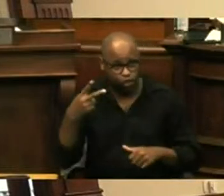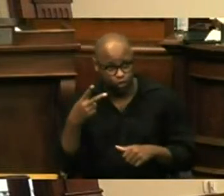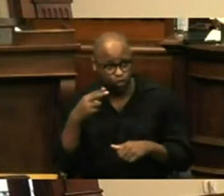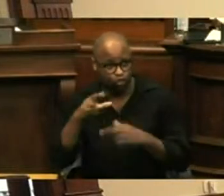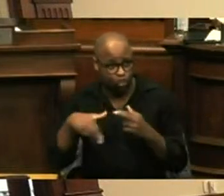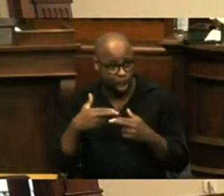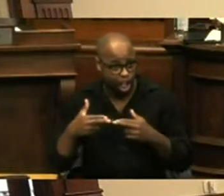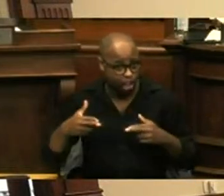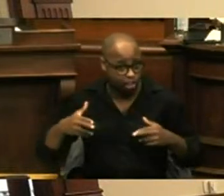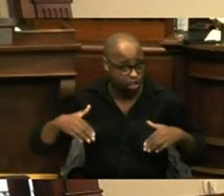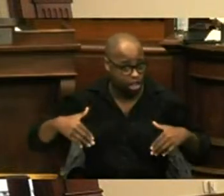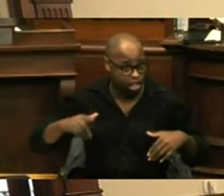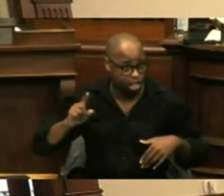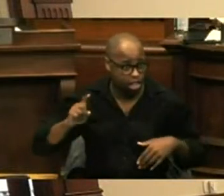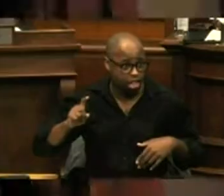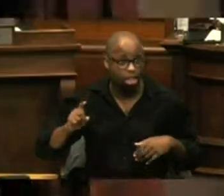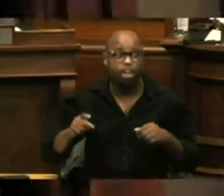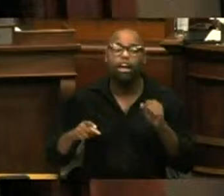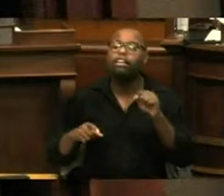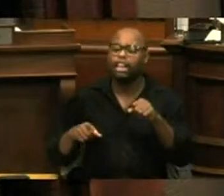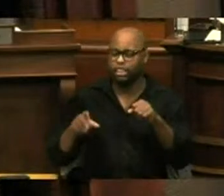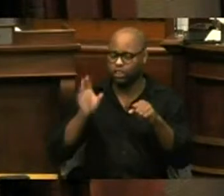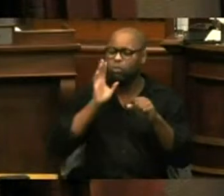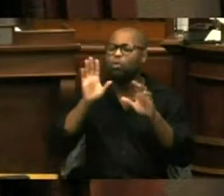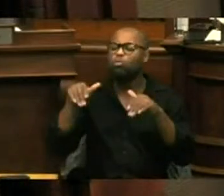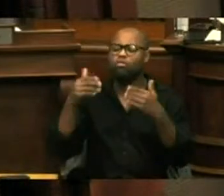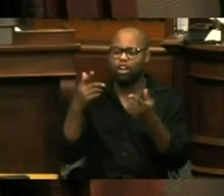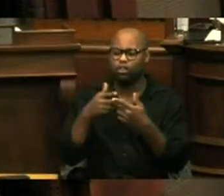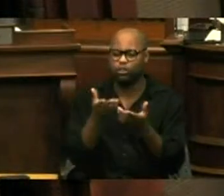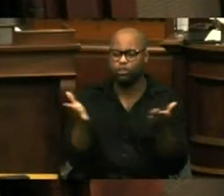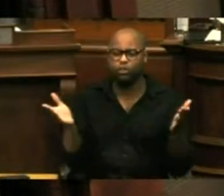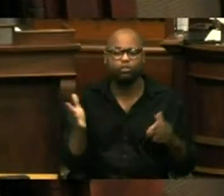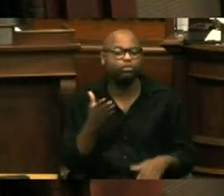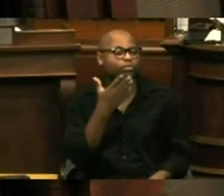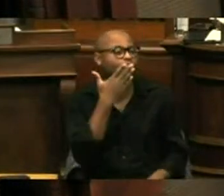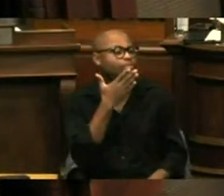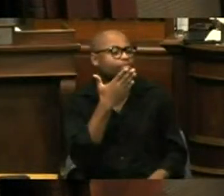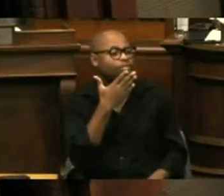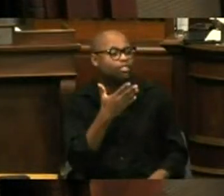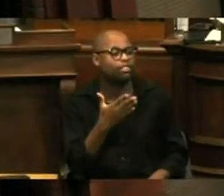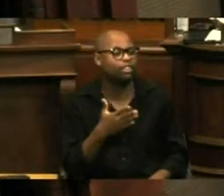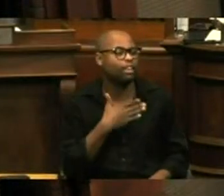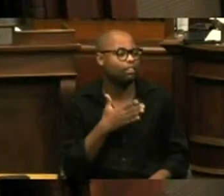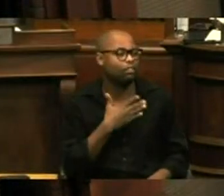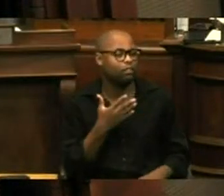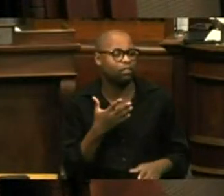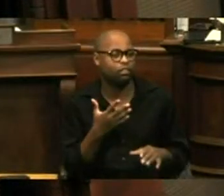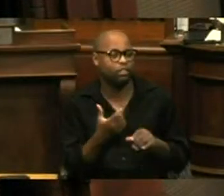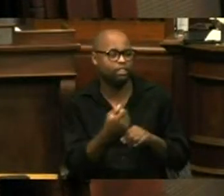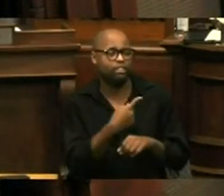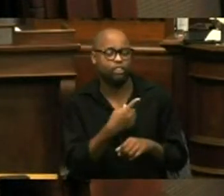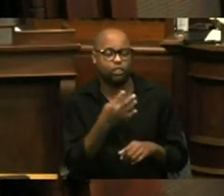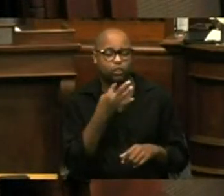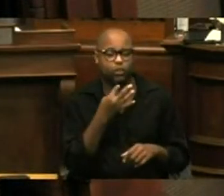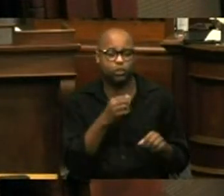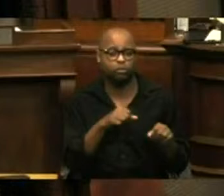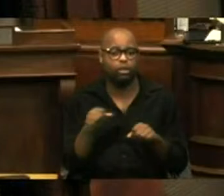accomplished with the first two rounds of this yet? Yes. We can